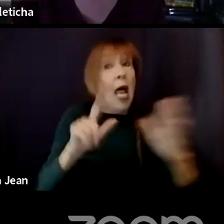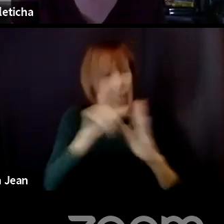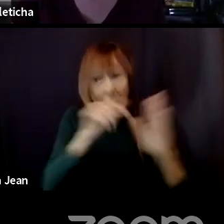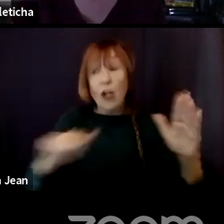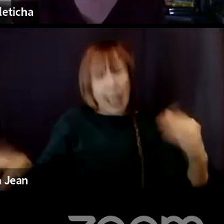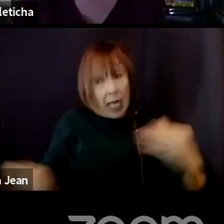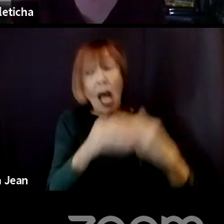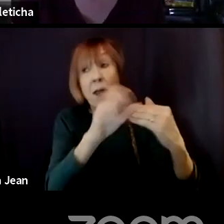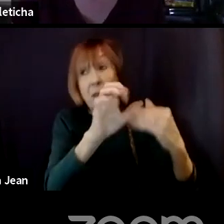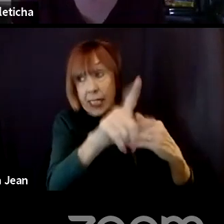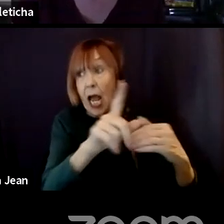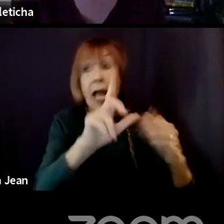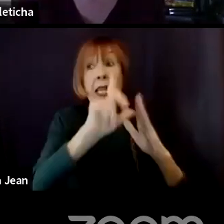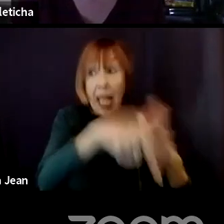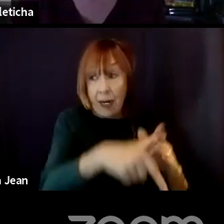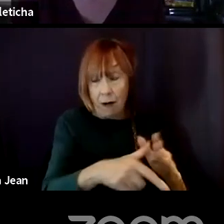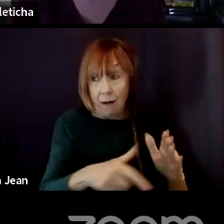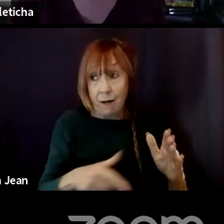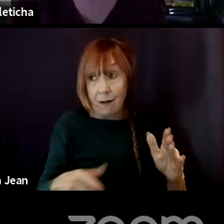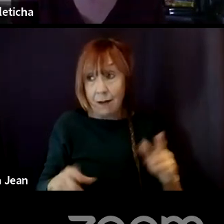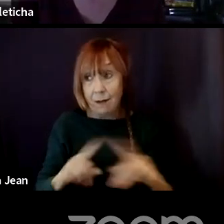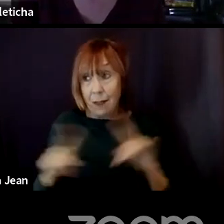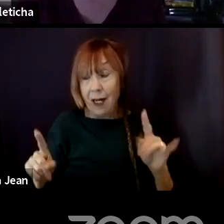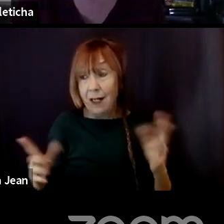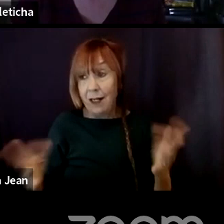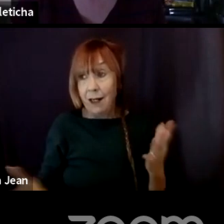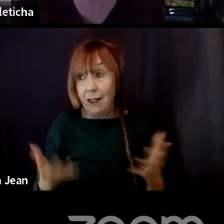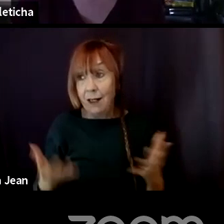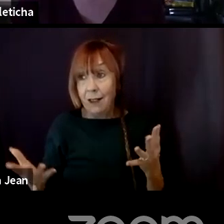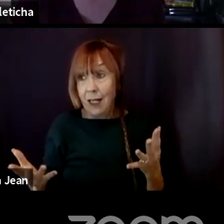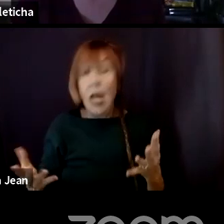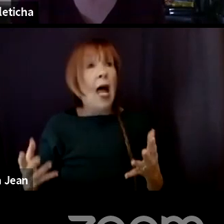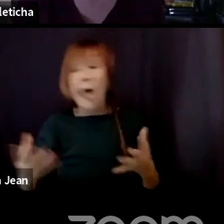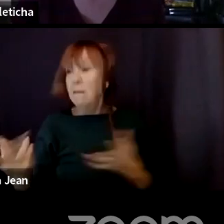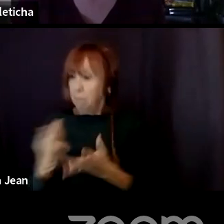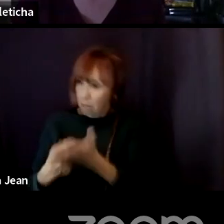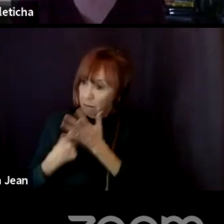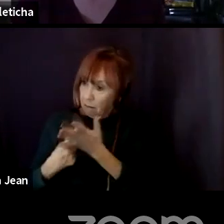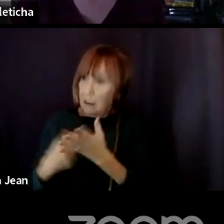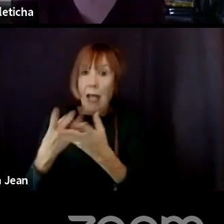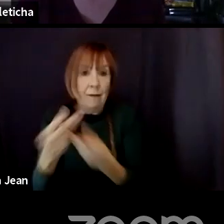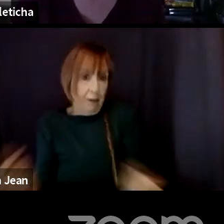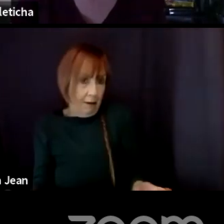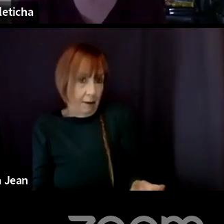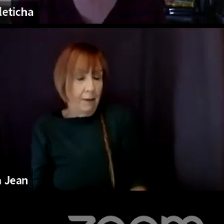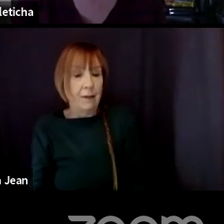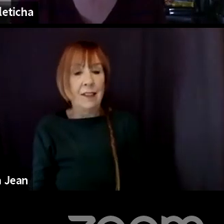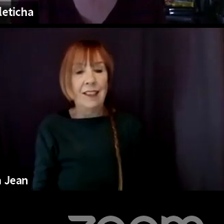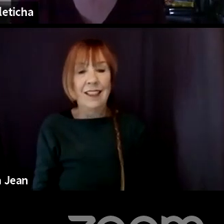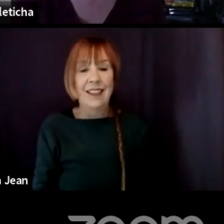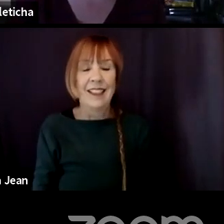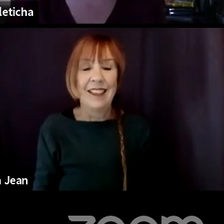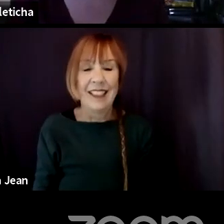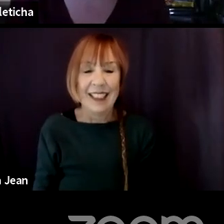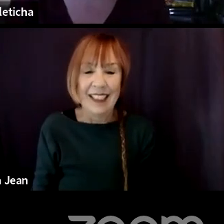of interpreting conflicting notes? I don't know if I have a skillful way of interpreting that.